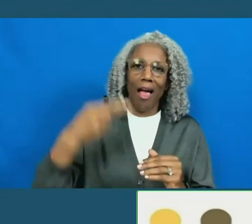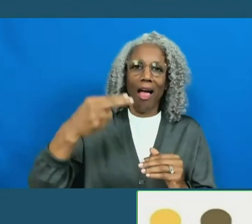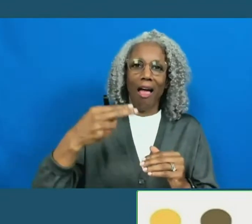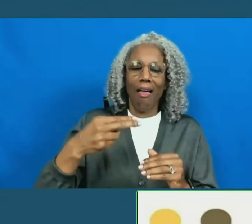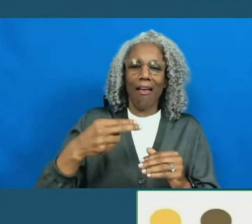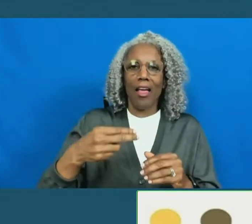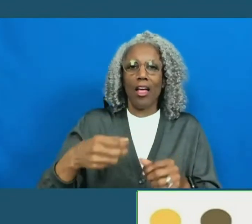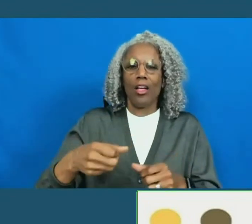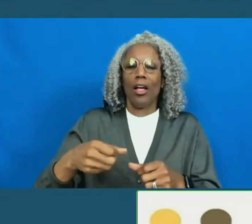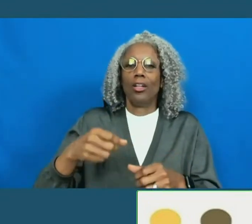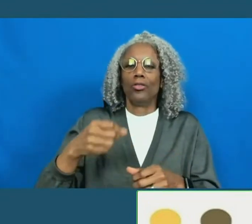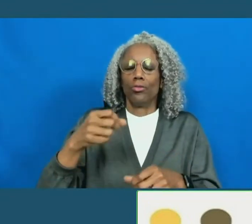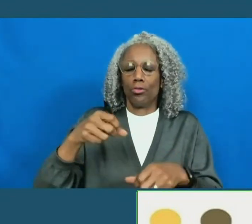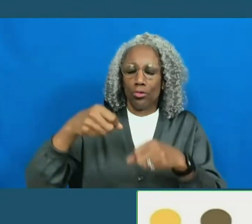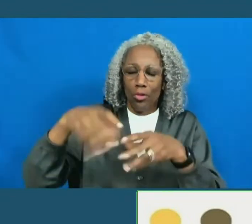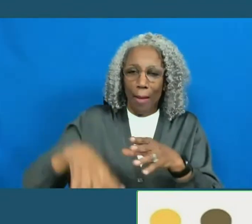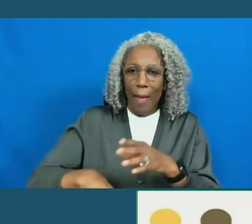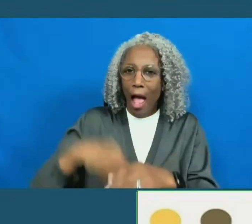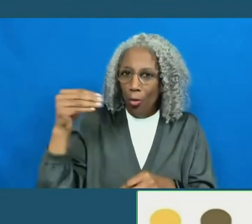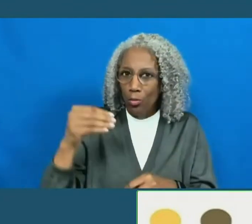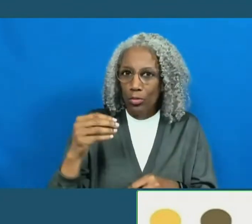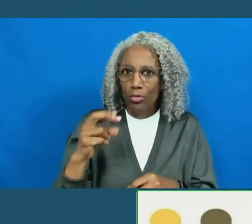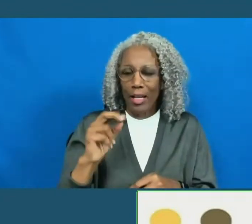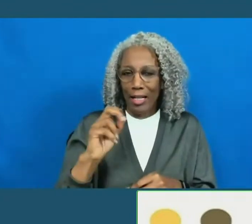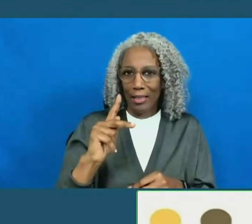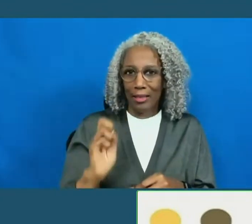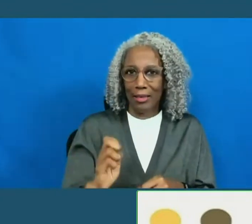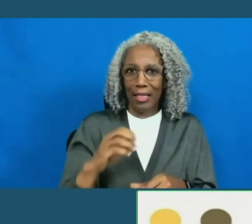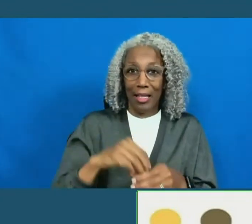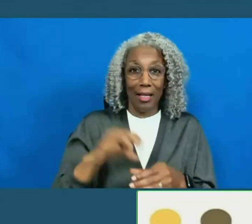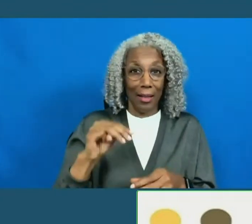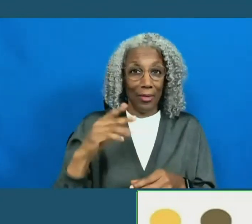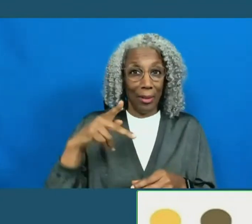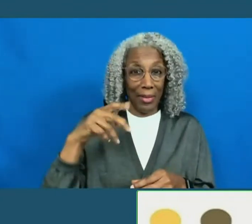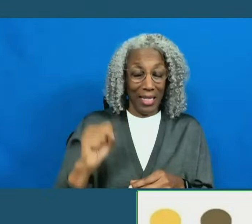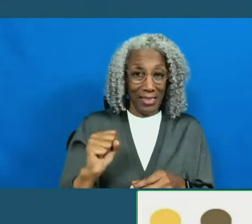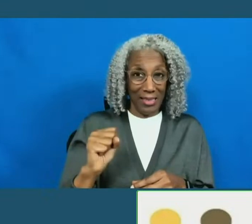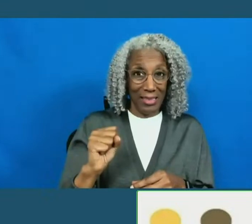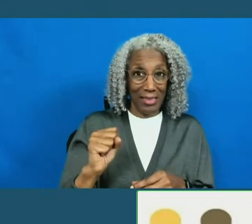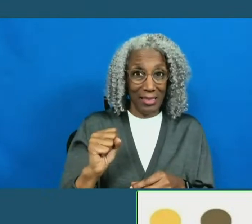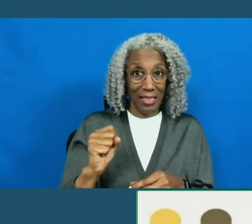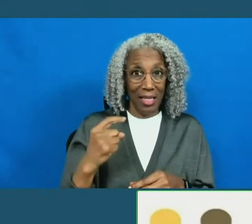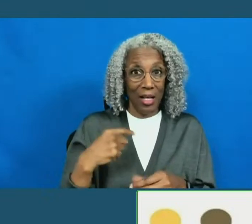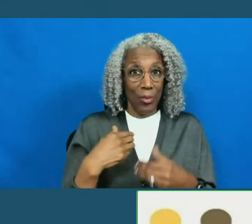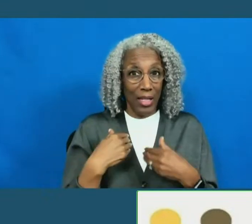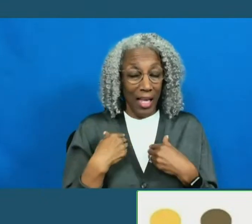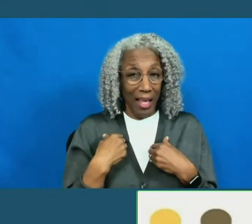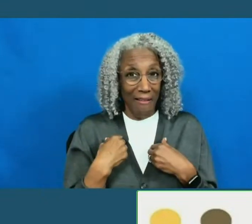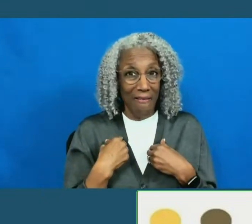population has the highest trouble rates in M.C.P.S. And it